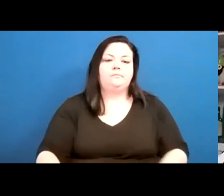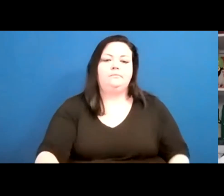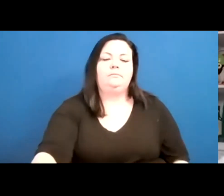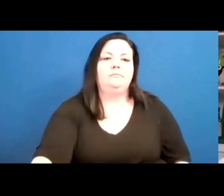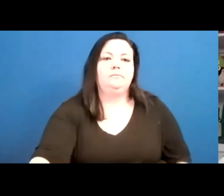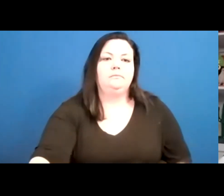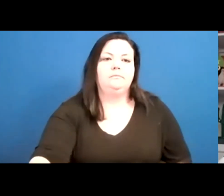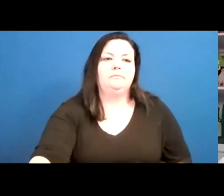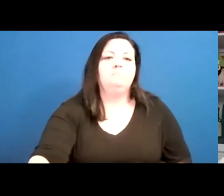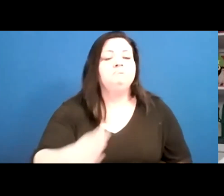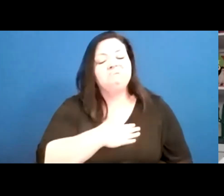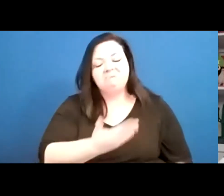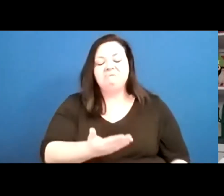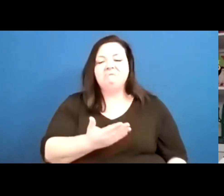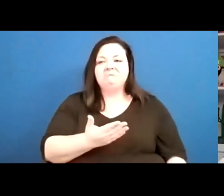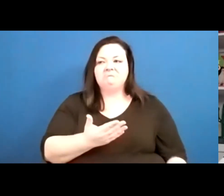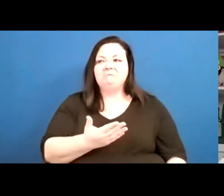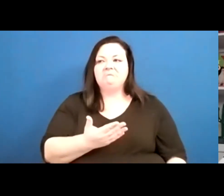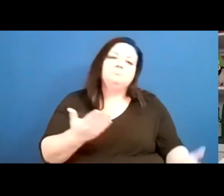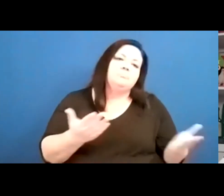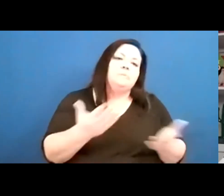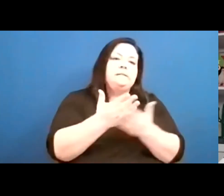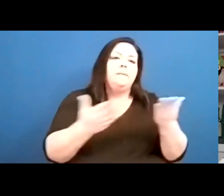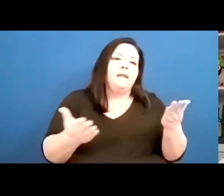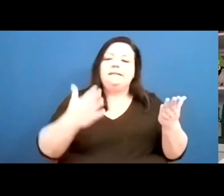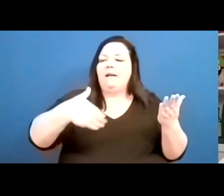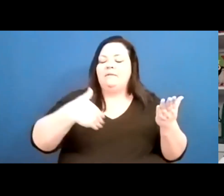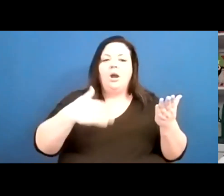I admit it, there are things/ I haven’t escaped. I run/